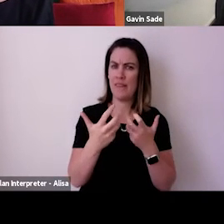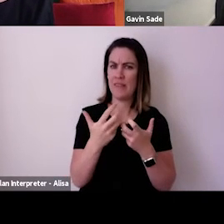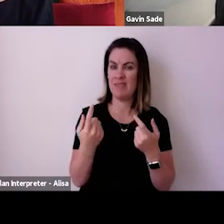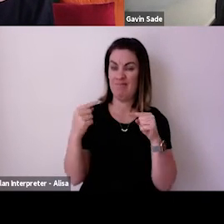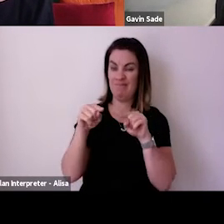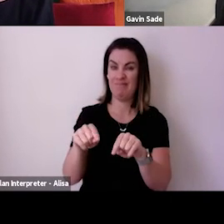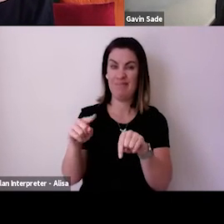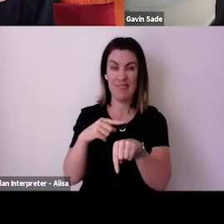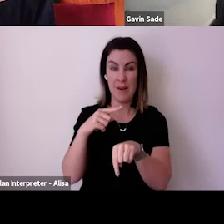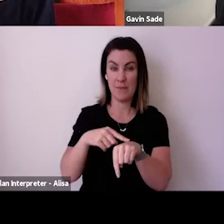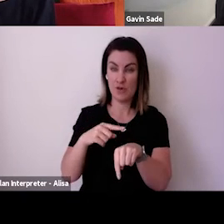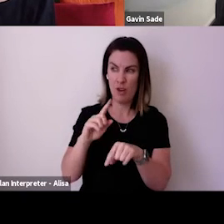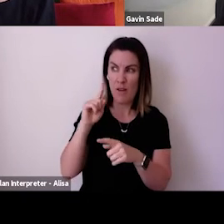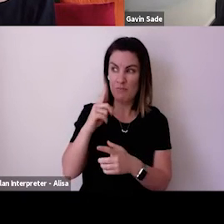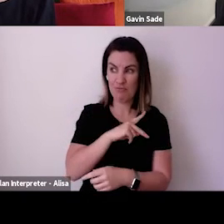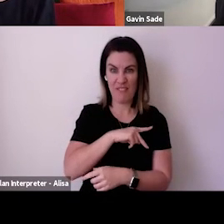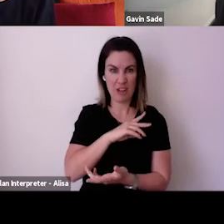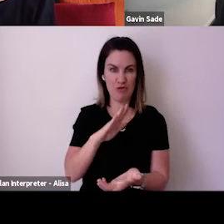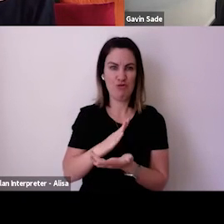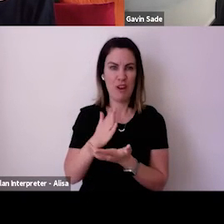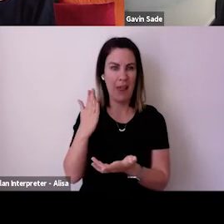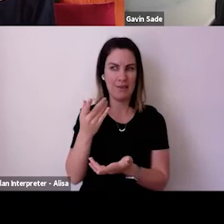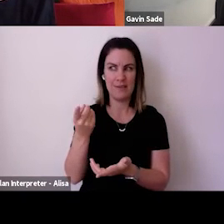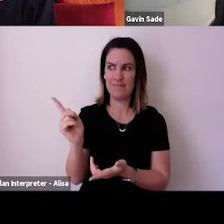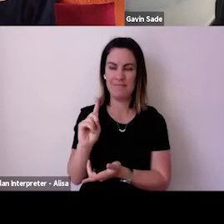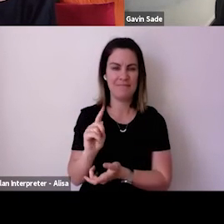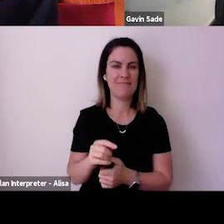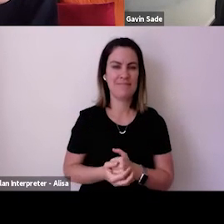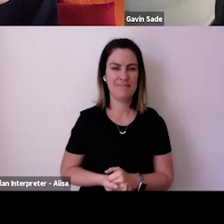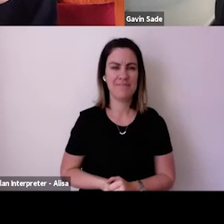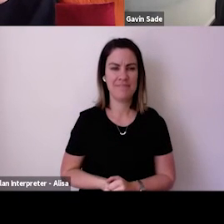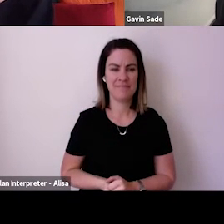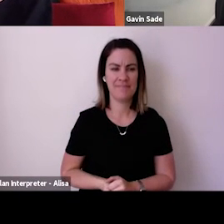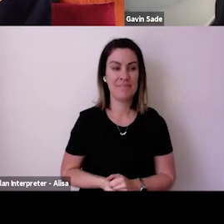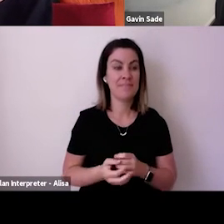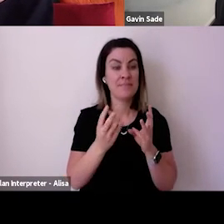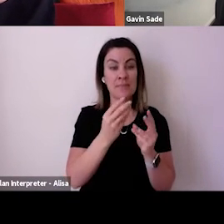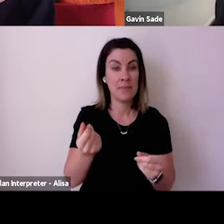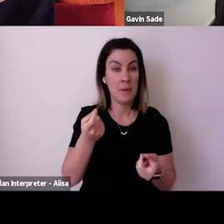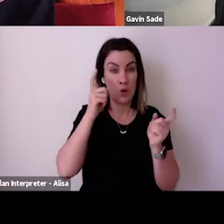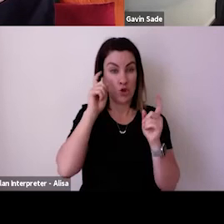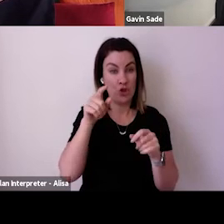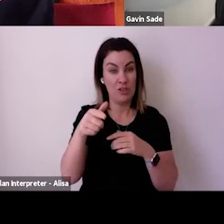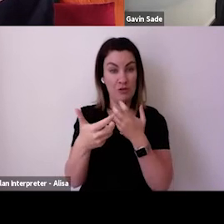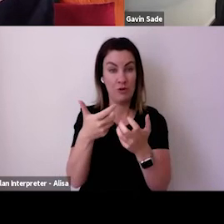professional creative practice. Another challenge was addressing some concerns among university staff regarding the availability to